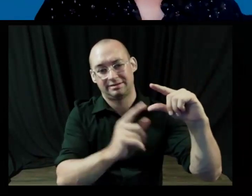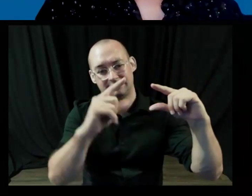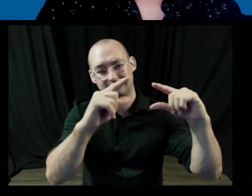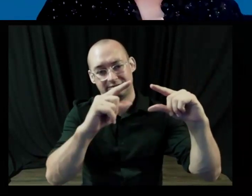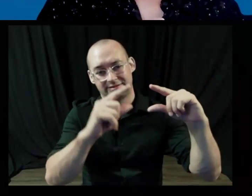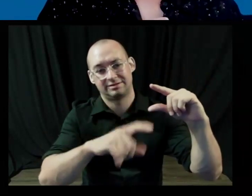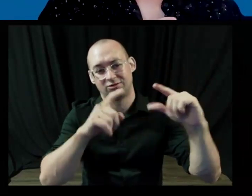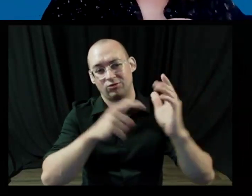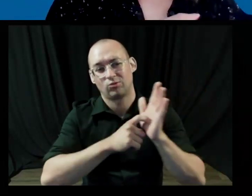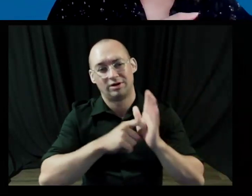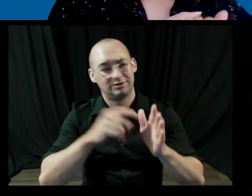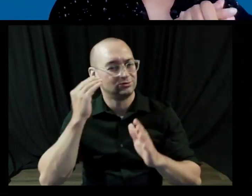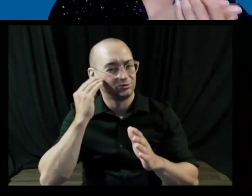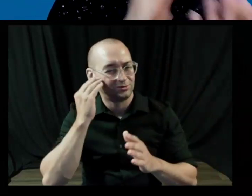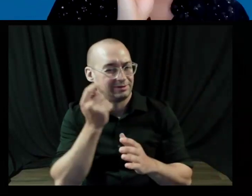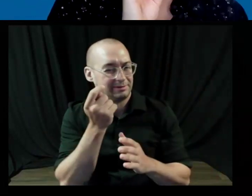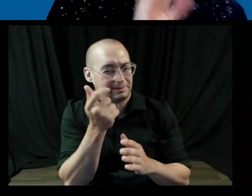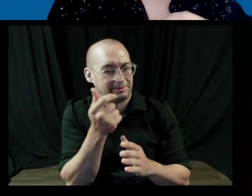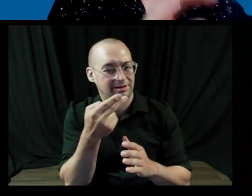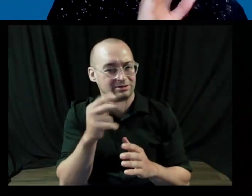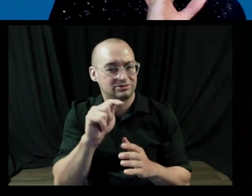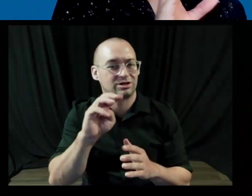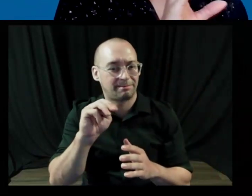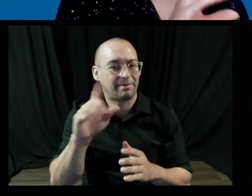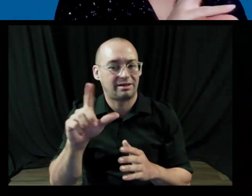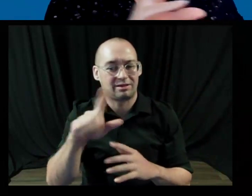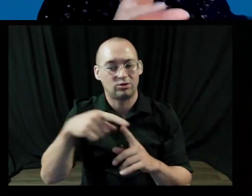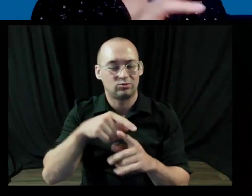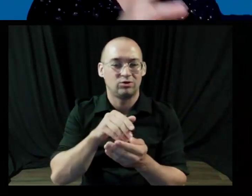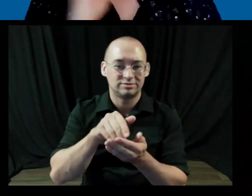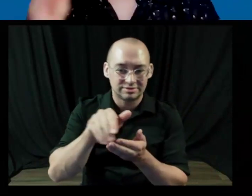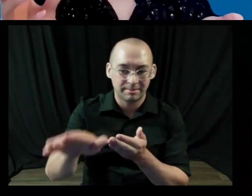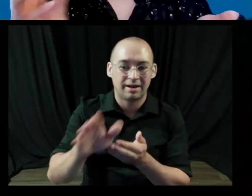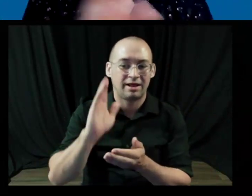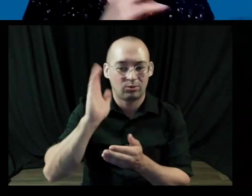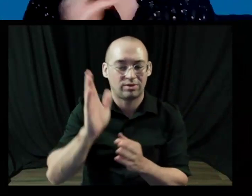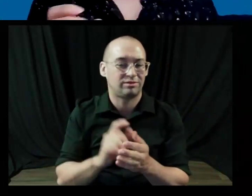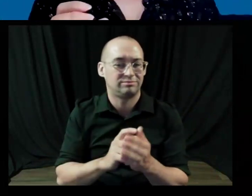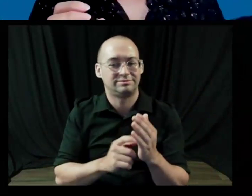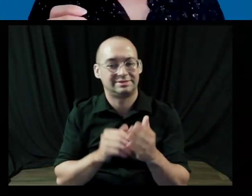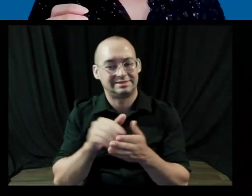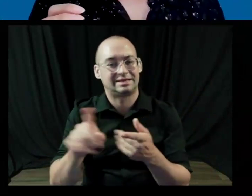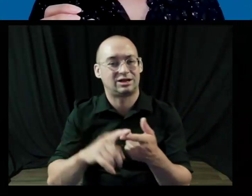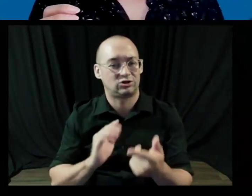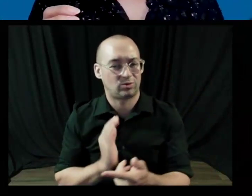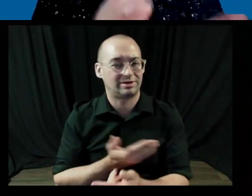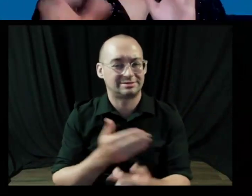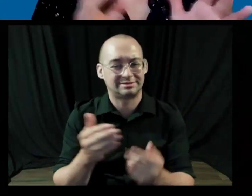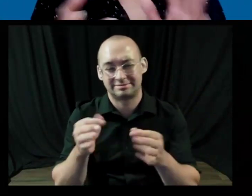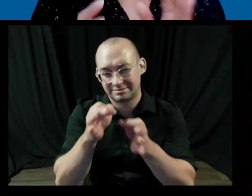like on your part, because we, when you submit it will send it to us as an excel. That just. Yeah,